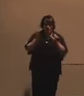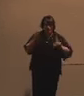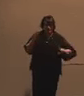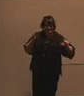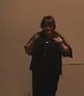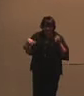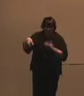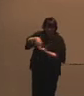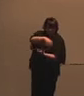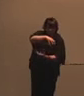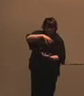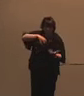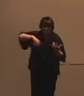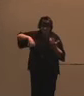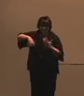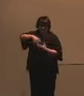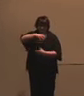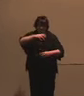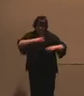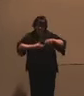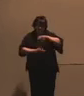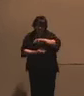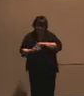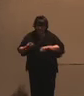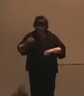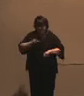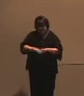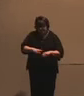Of course, this is not happening in actual situations,